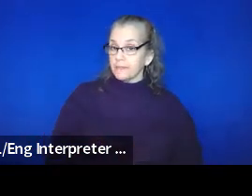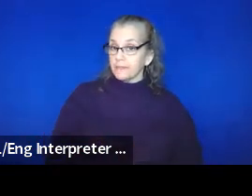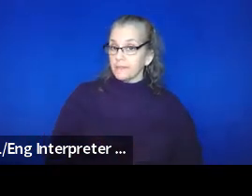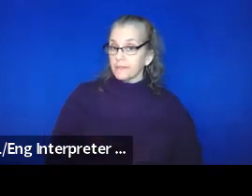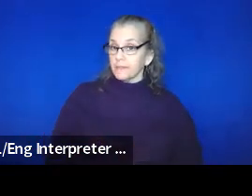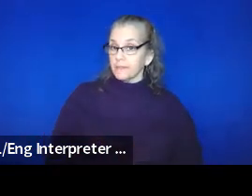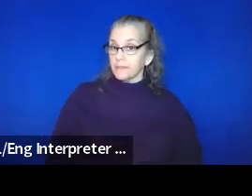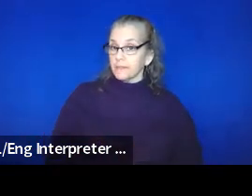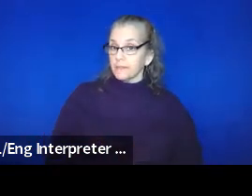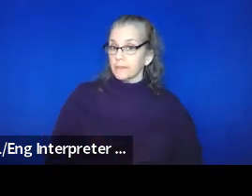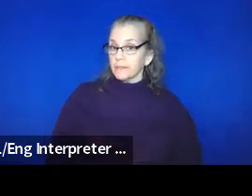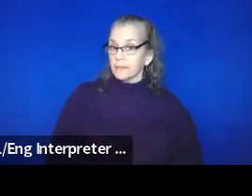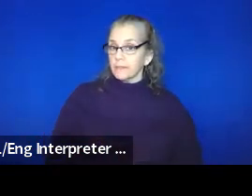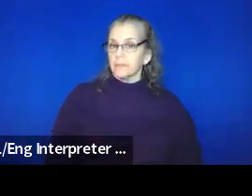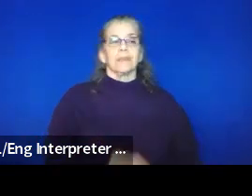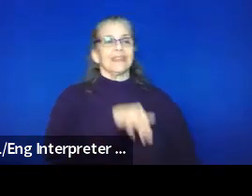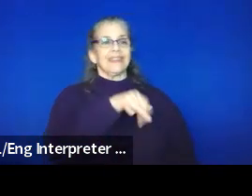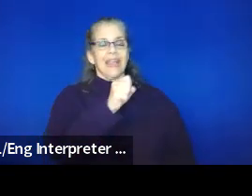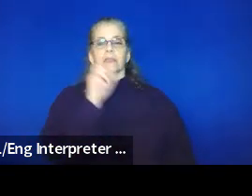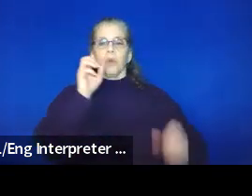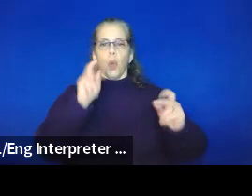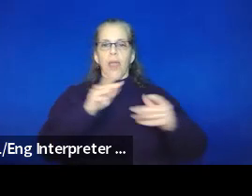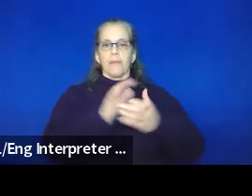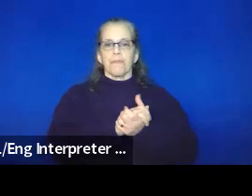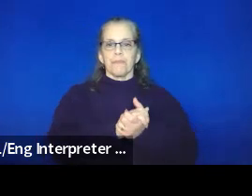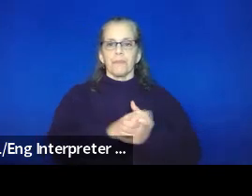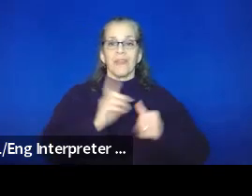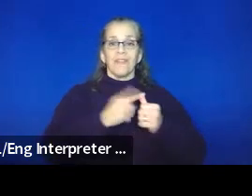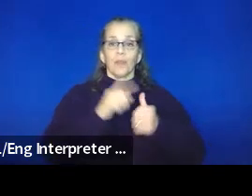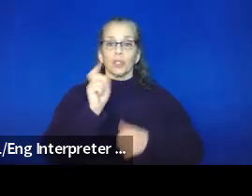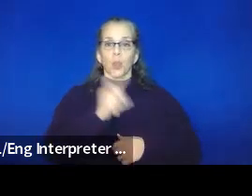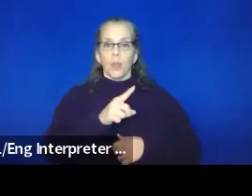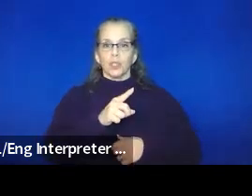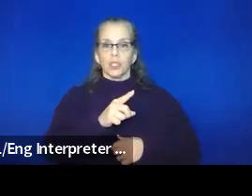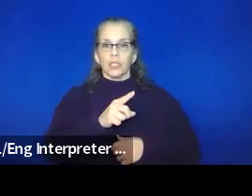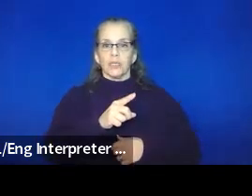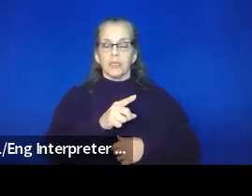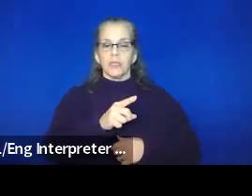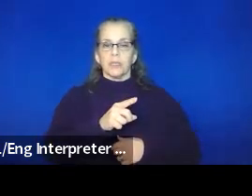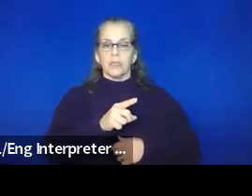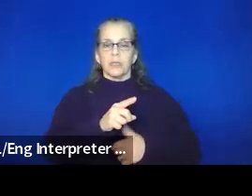Yes. So Dr. Ruffin, this first question is: How applicable are your